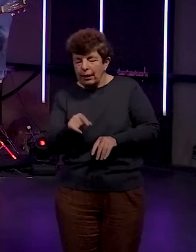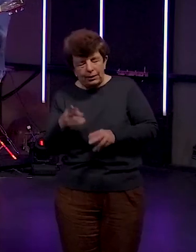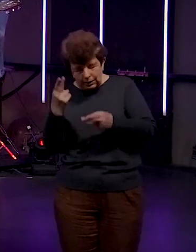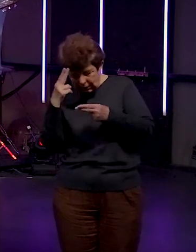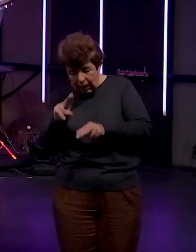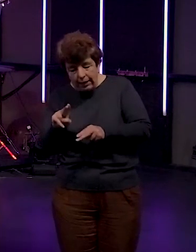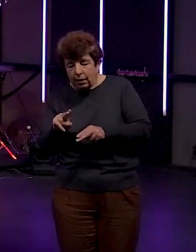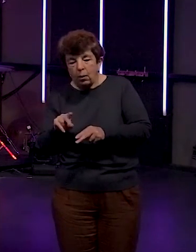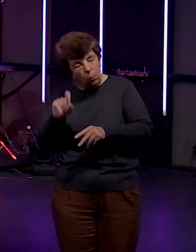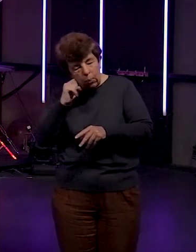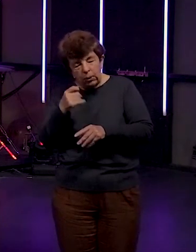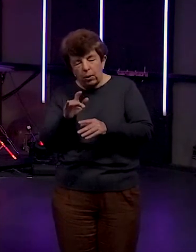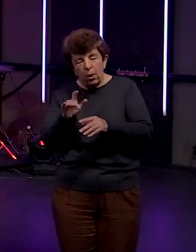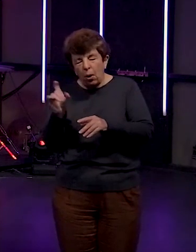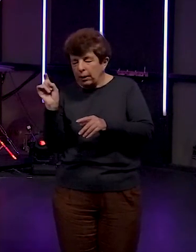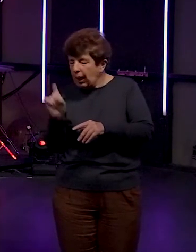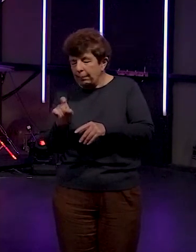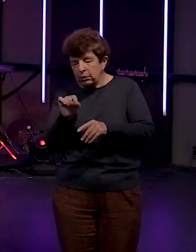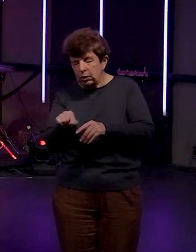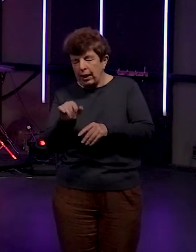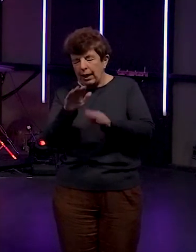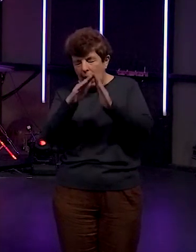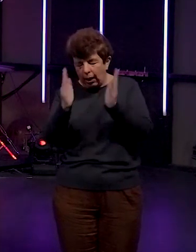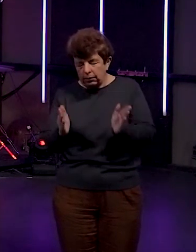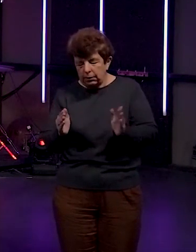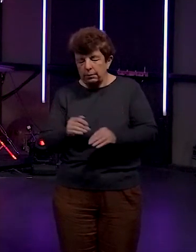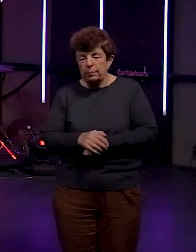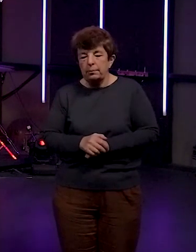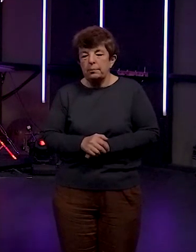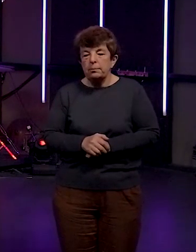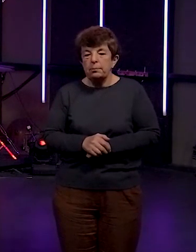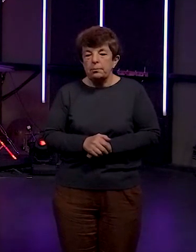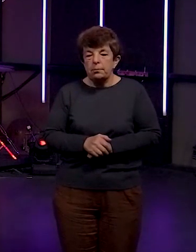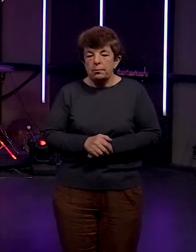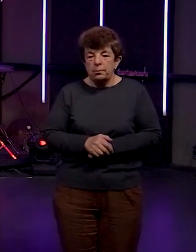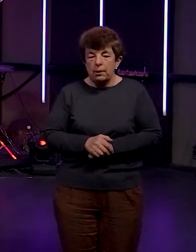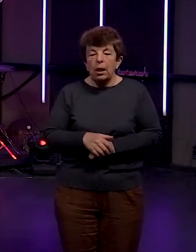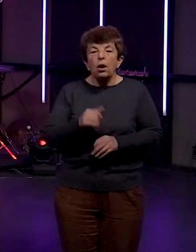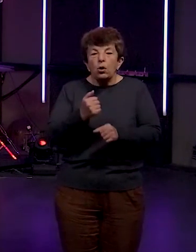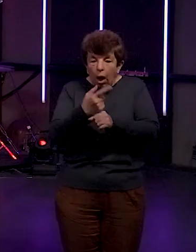not touch you when I strike the land of Egypt." God had said to his people that